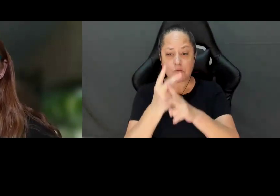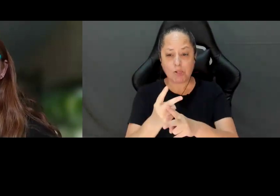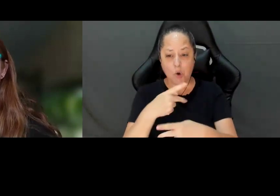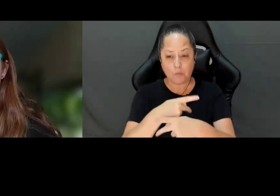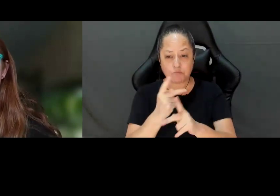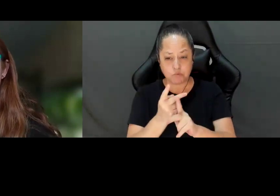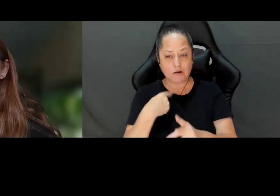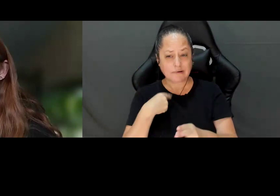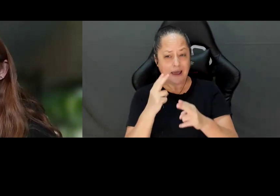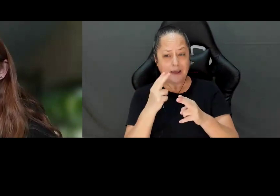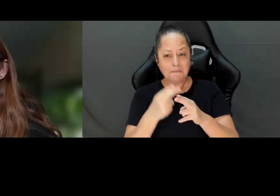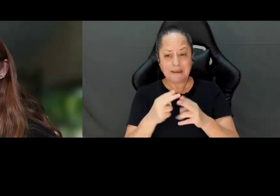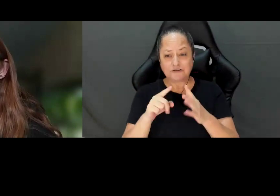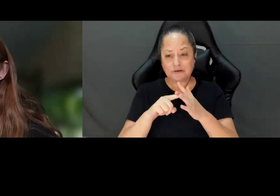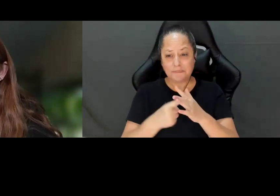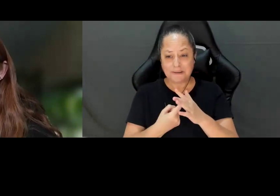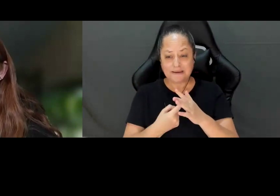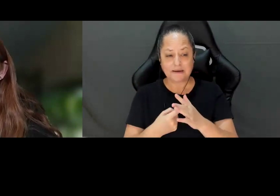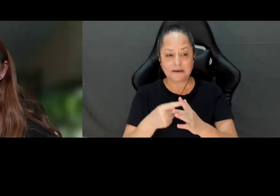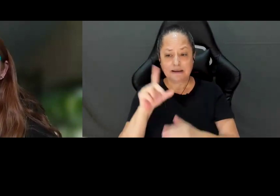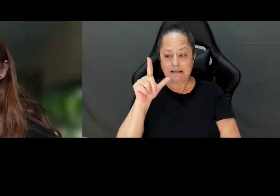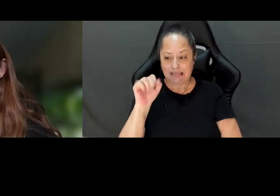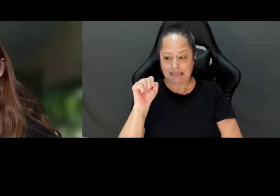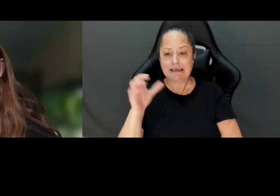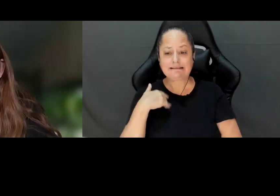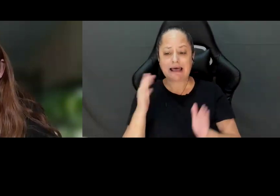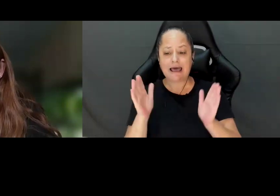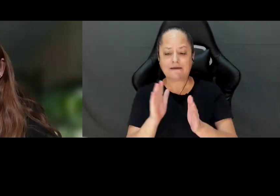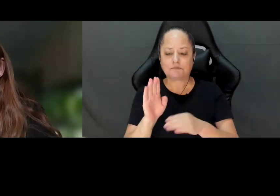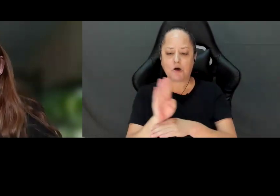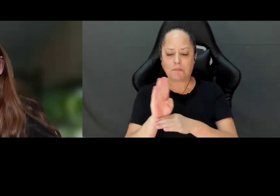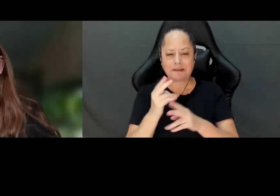As I mentioned at the beginning LISC does have a small business lending team.